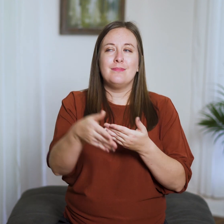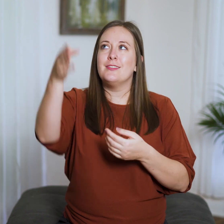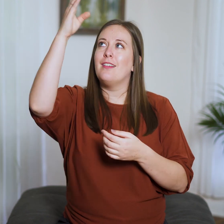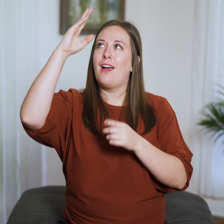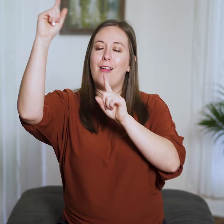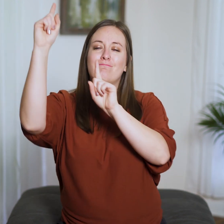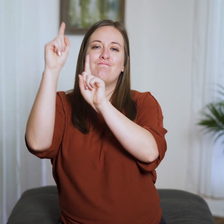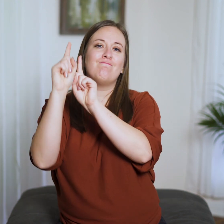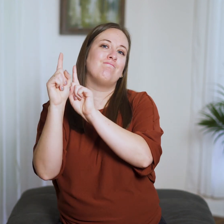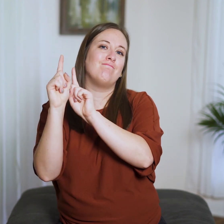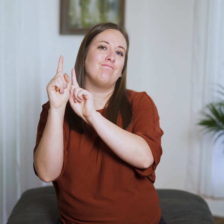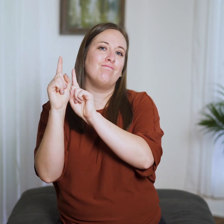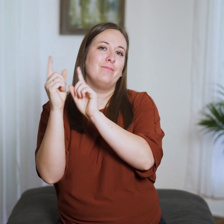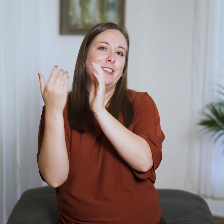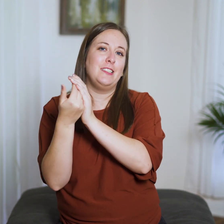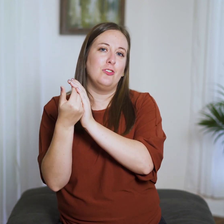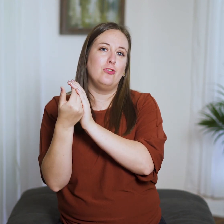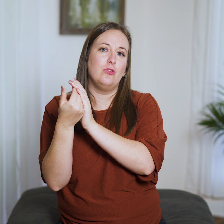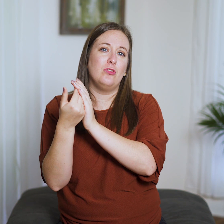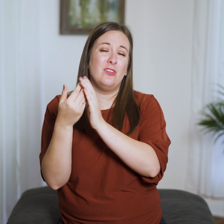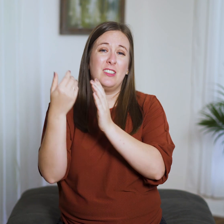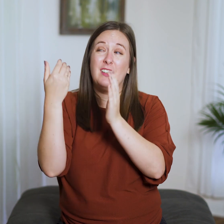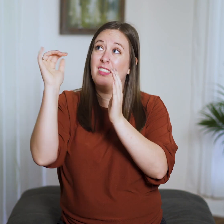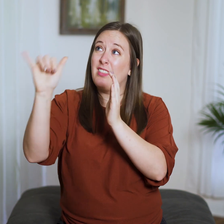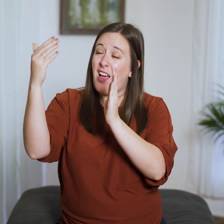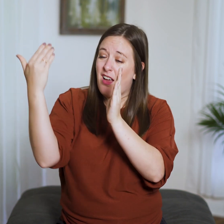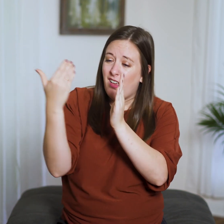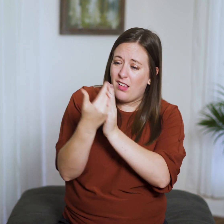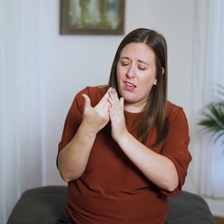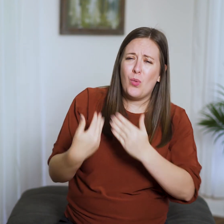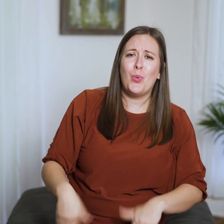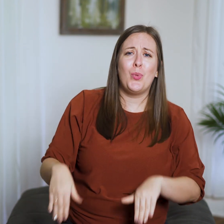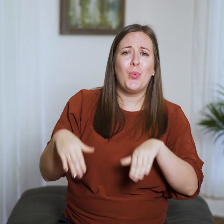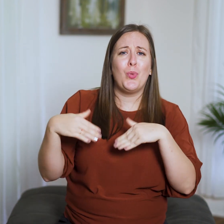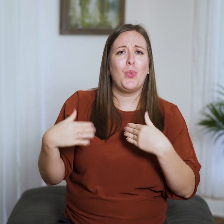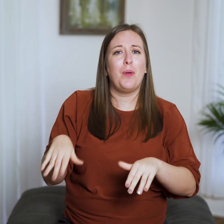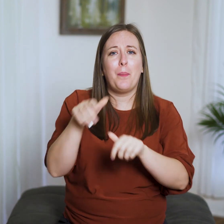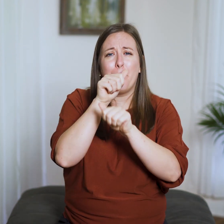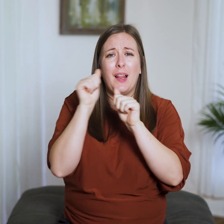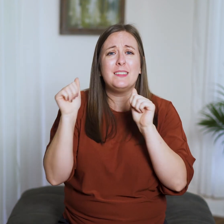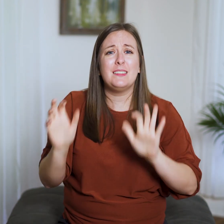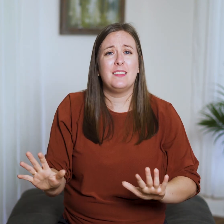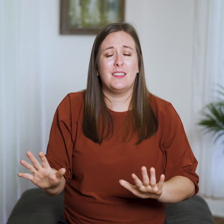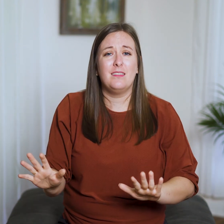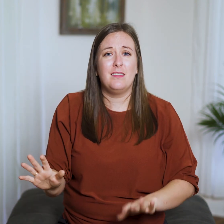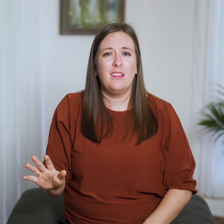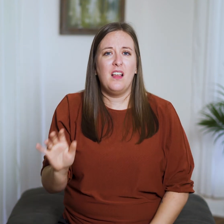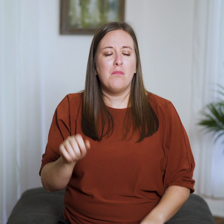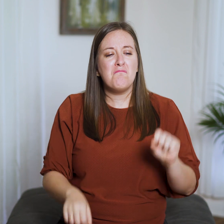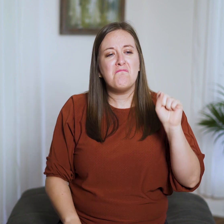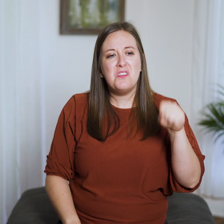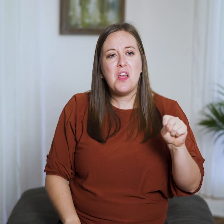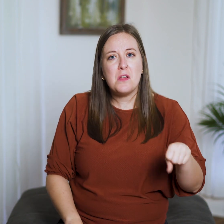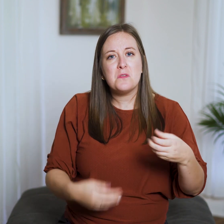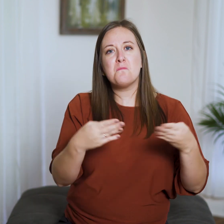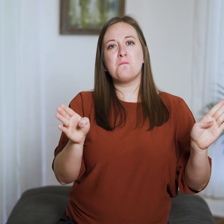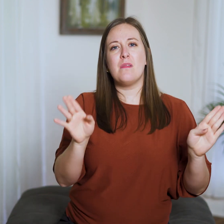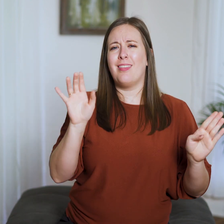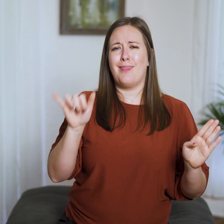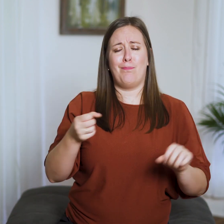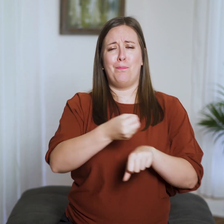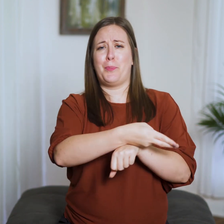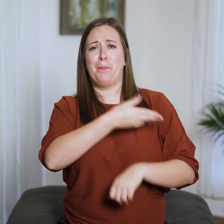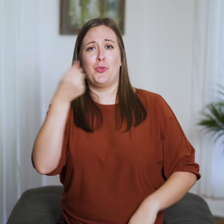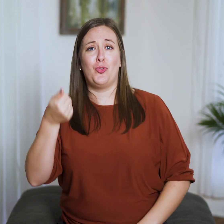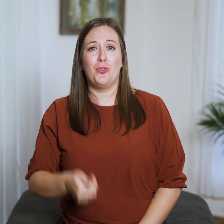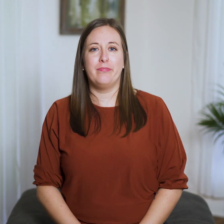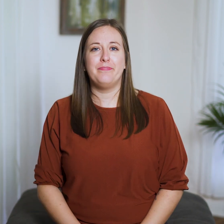Nearness is the blessing—it’s even better than a “yes”!